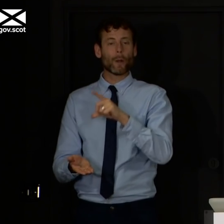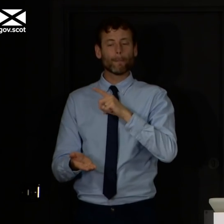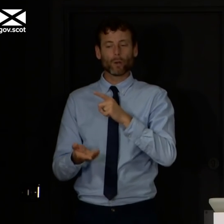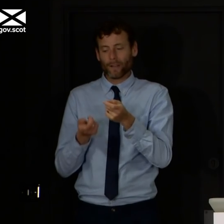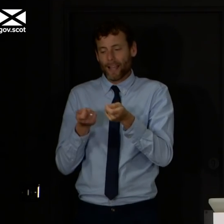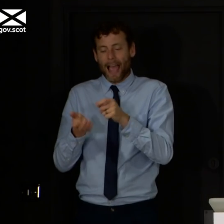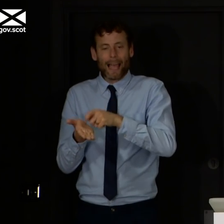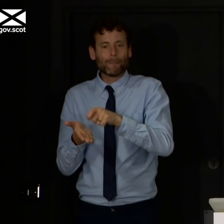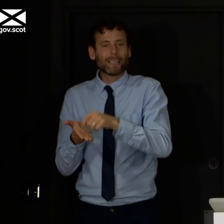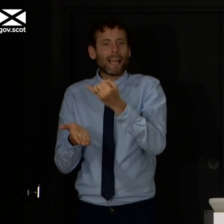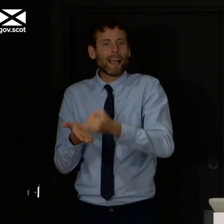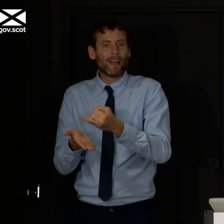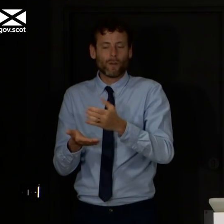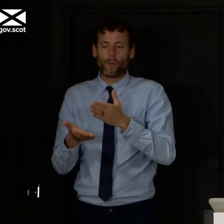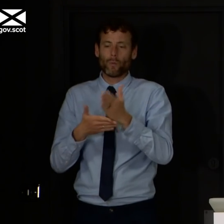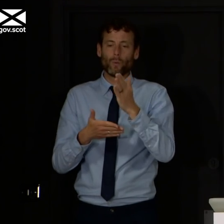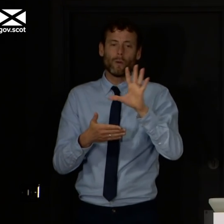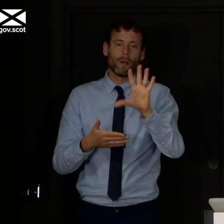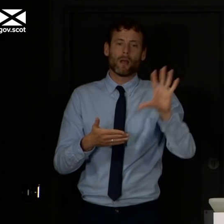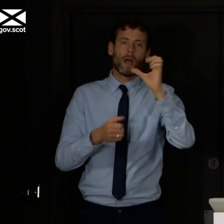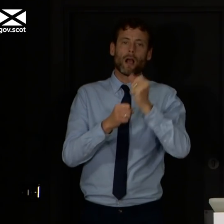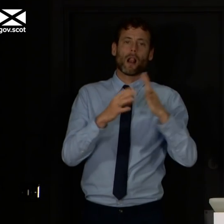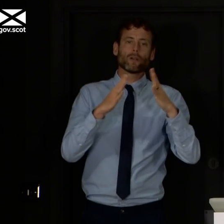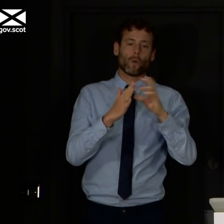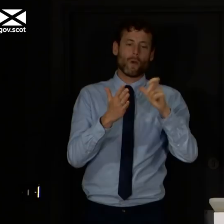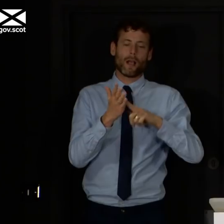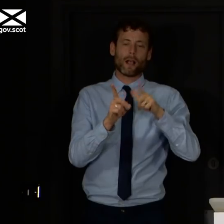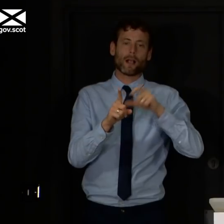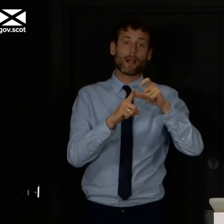error in the figure from Greater Glasgow and Clyde which was corrected last night. So there